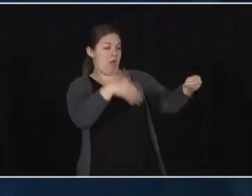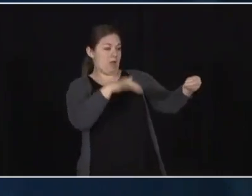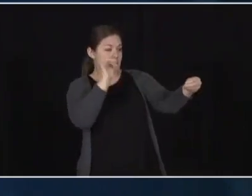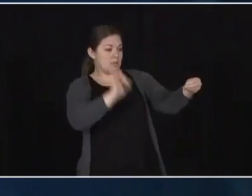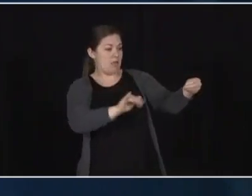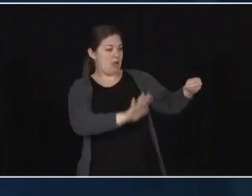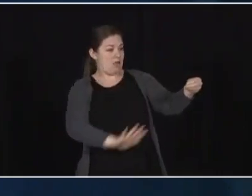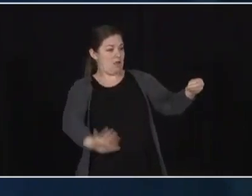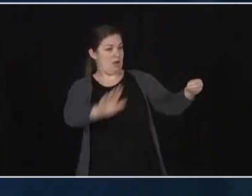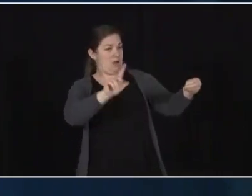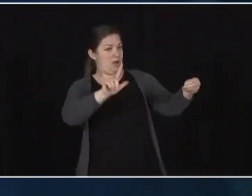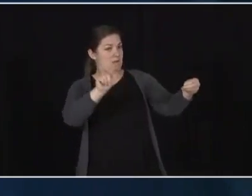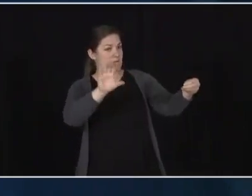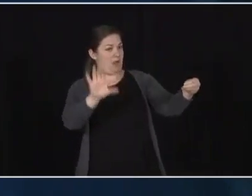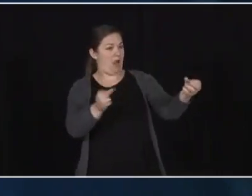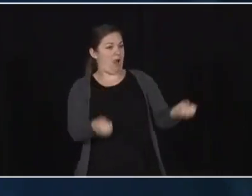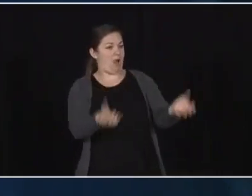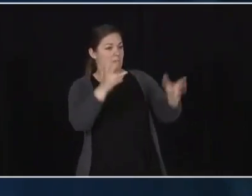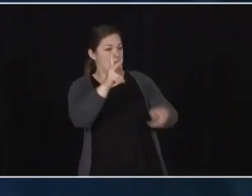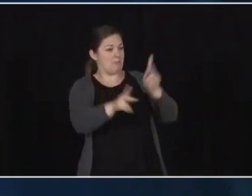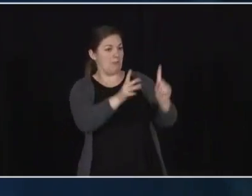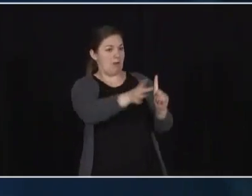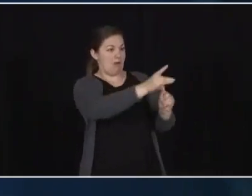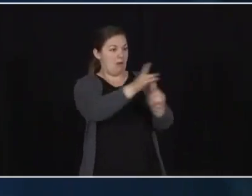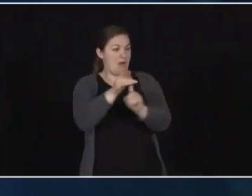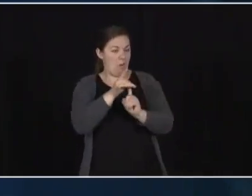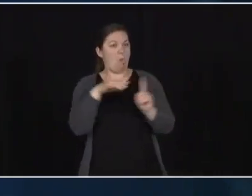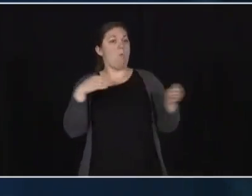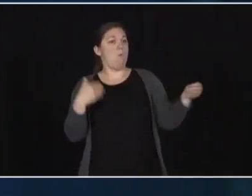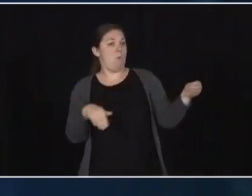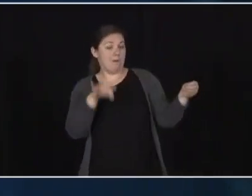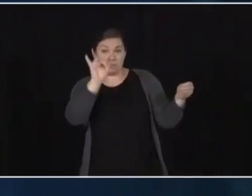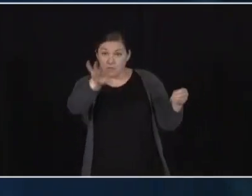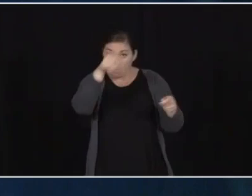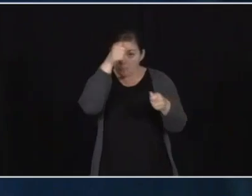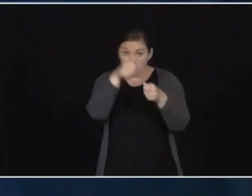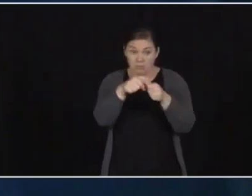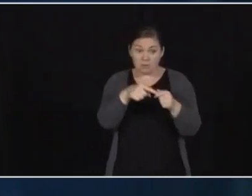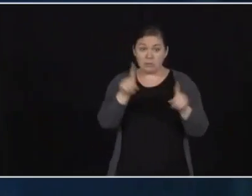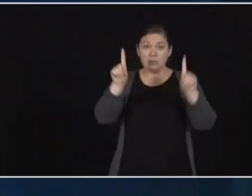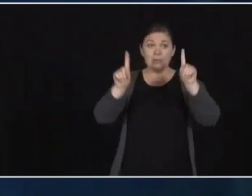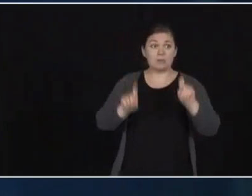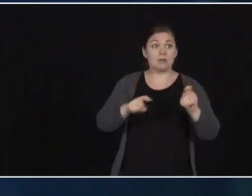residents and all staff are tested to understand at that point in time, in that facility what was the presence.